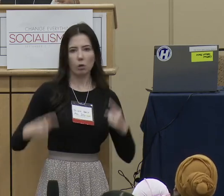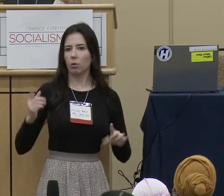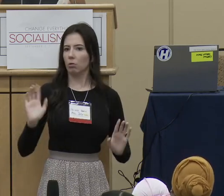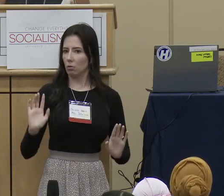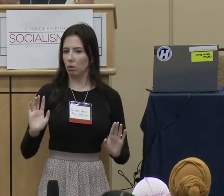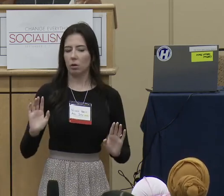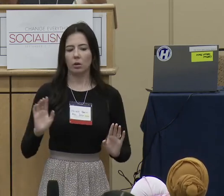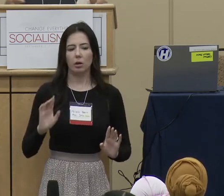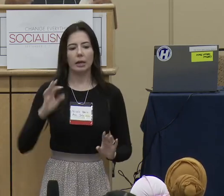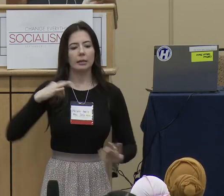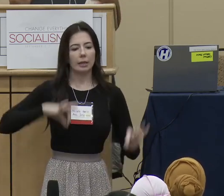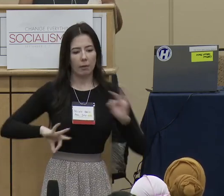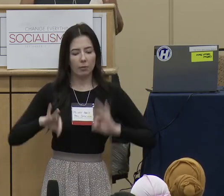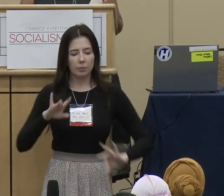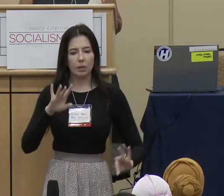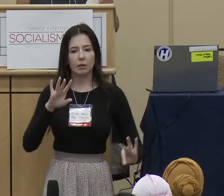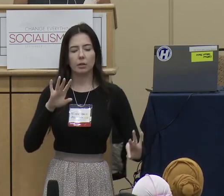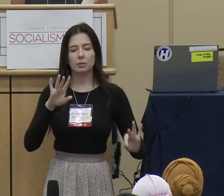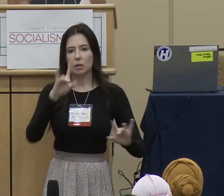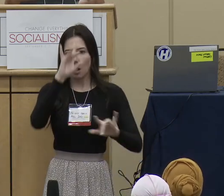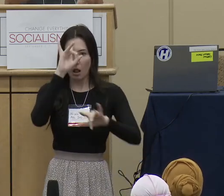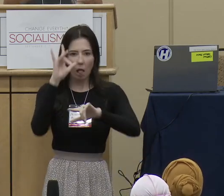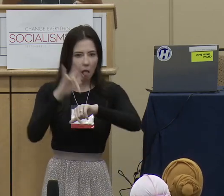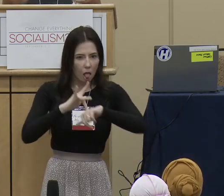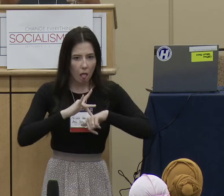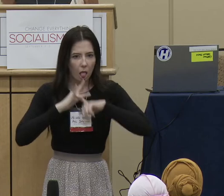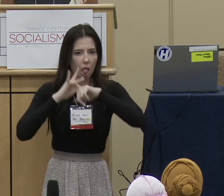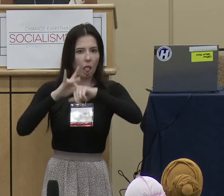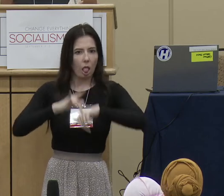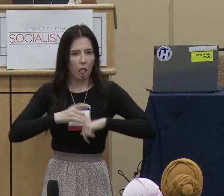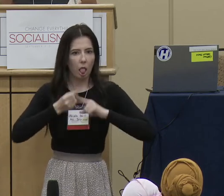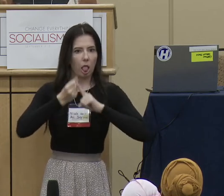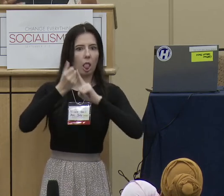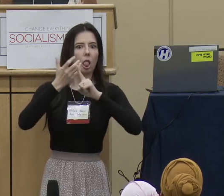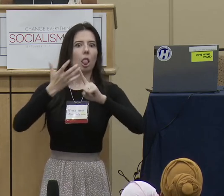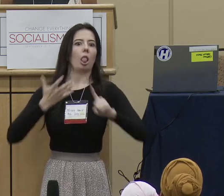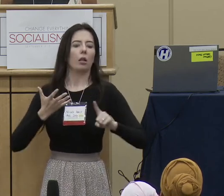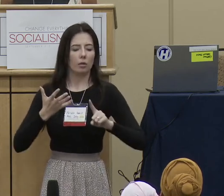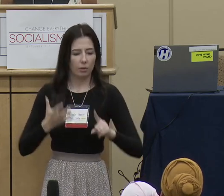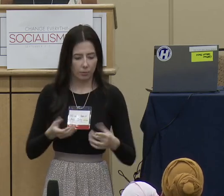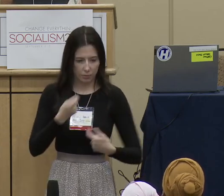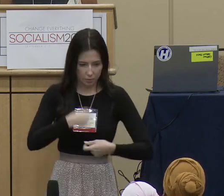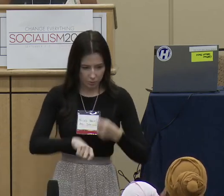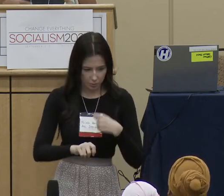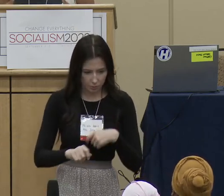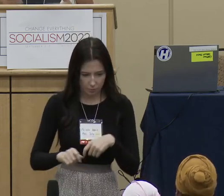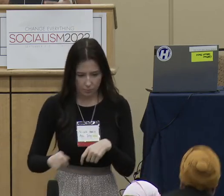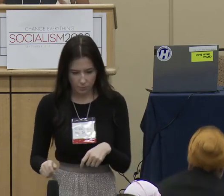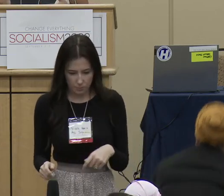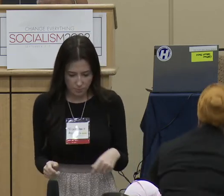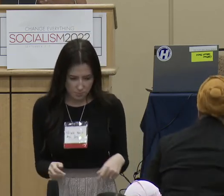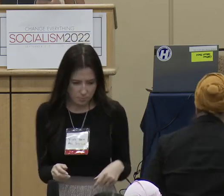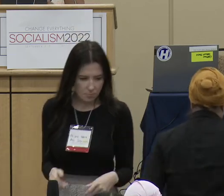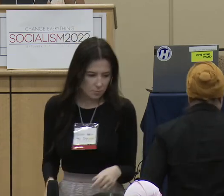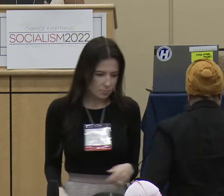. The other variable is climate . We know this. Capitalism has a mindless obsession with growth. Growth is the measure